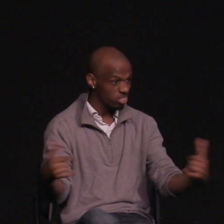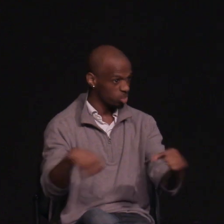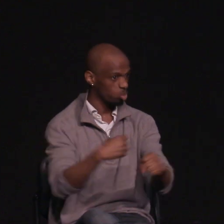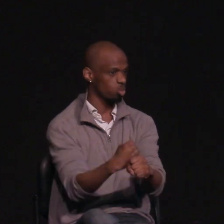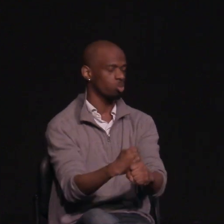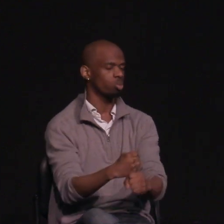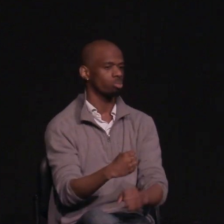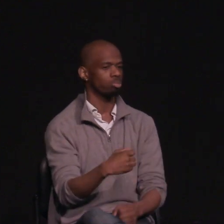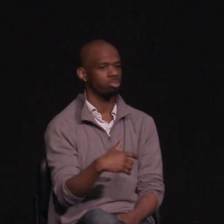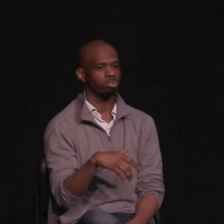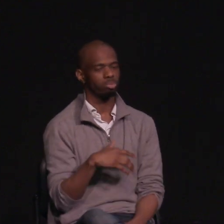My undergraduate research assistant,